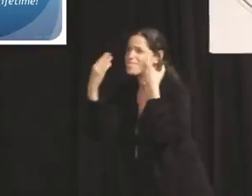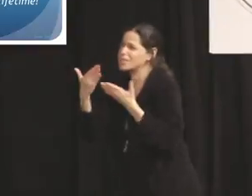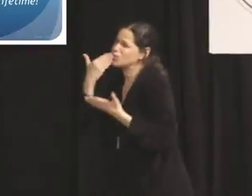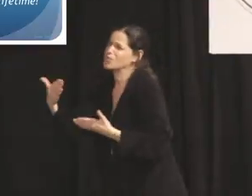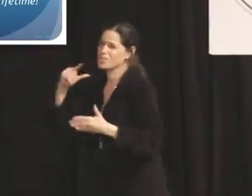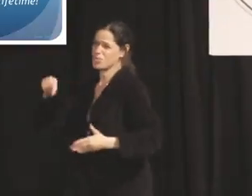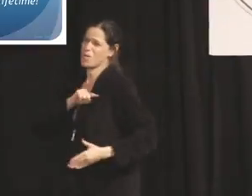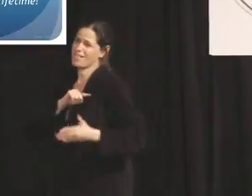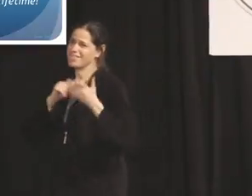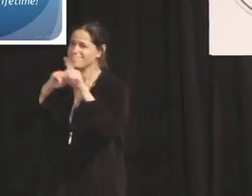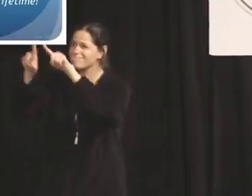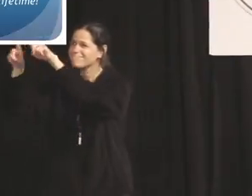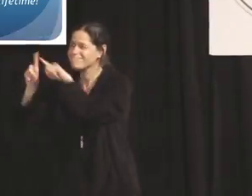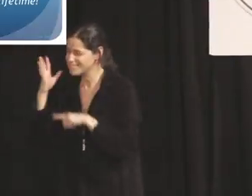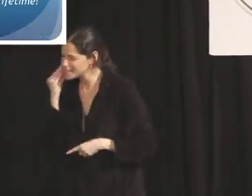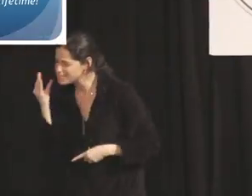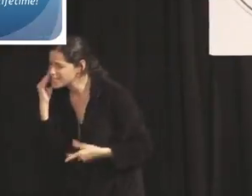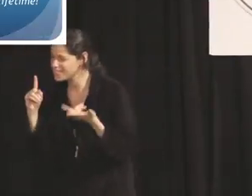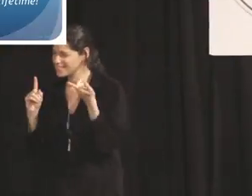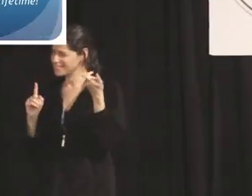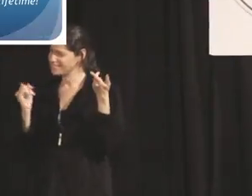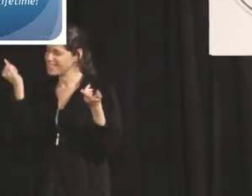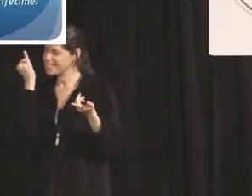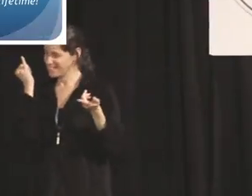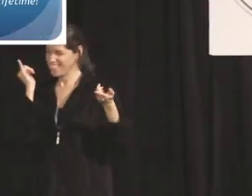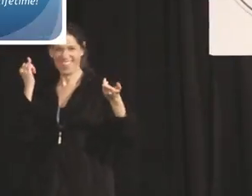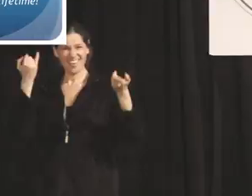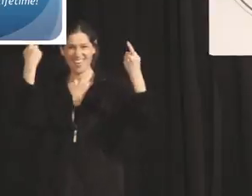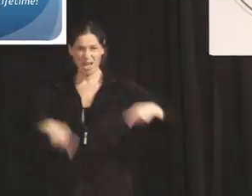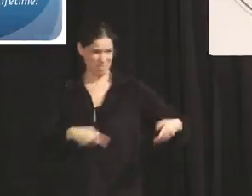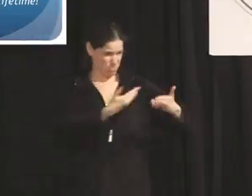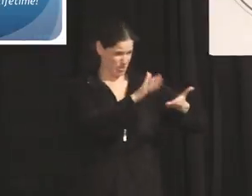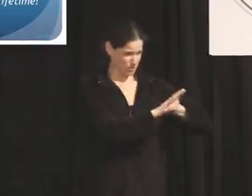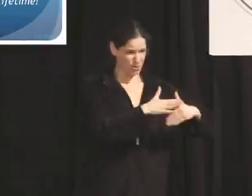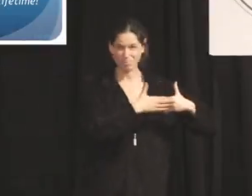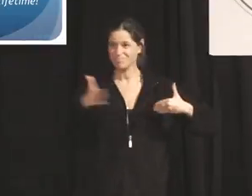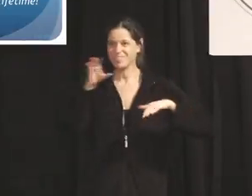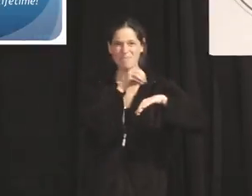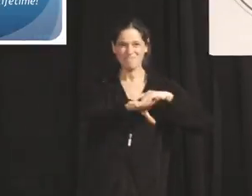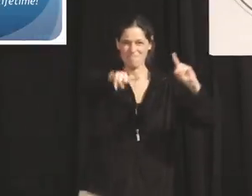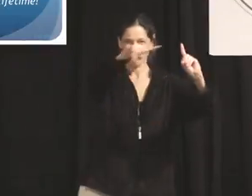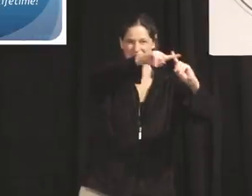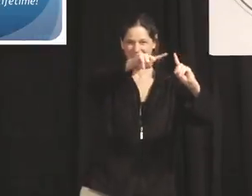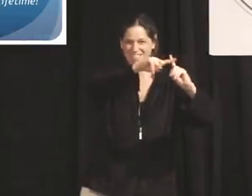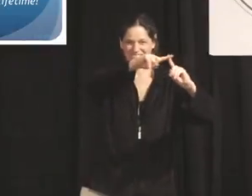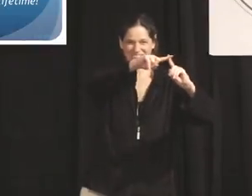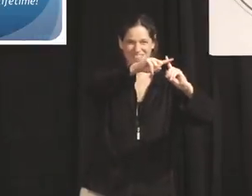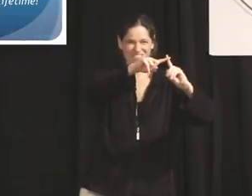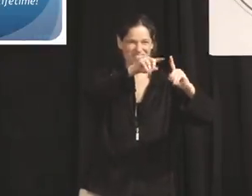but really high quality, then whatever happens in preschool